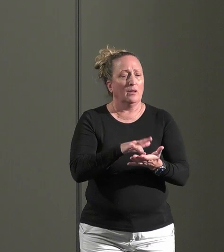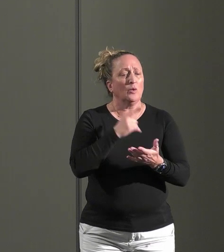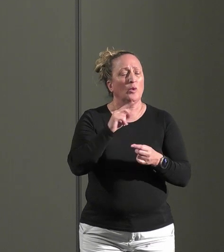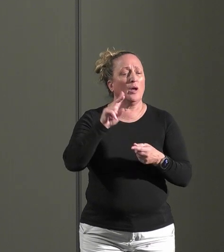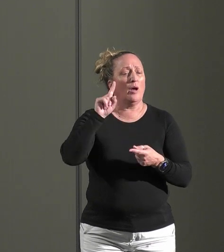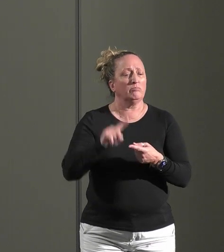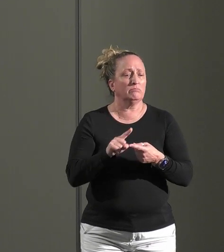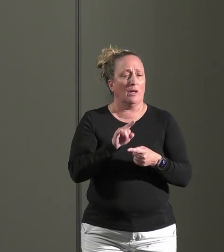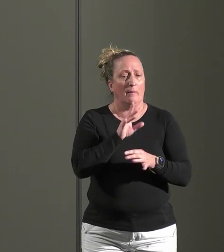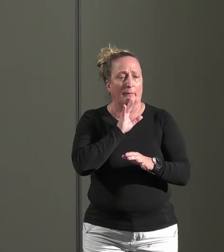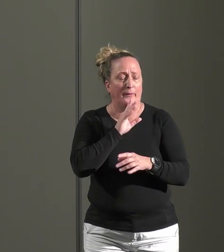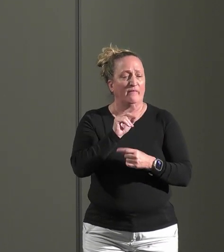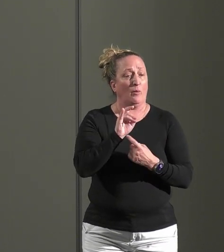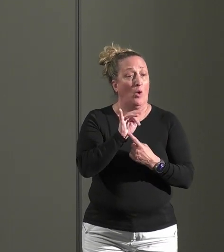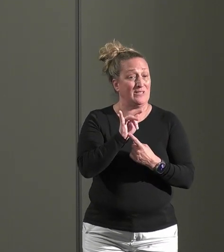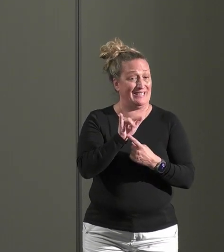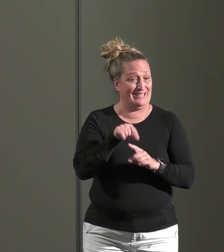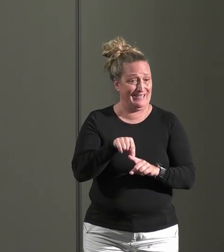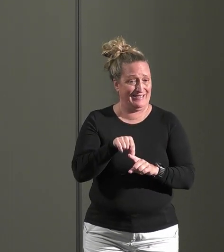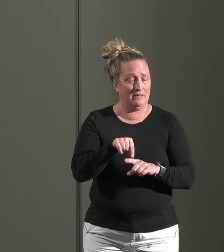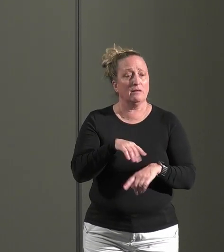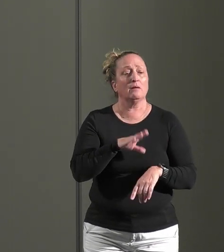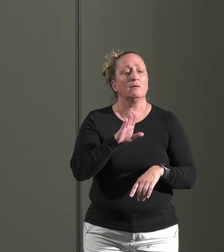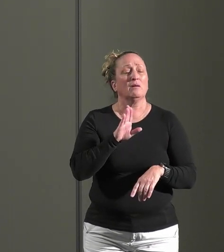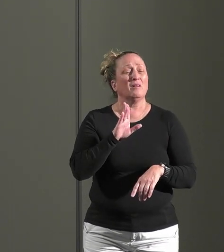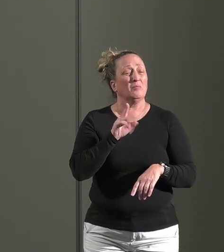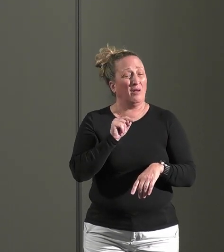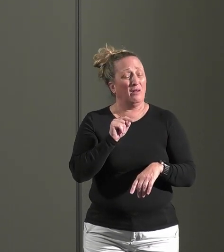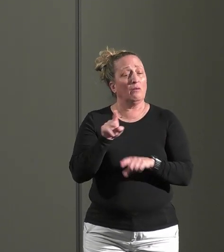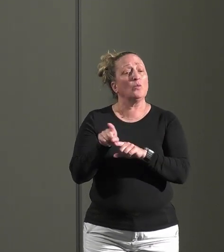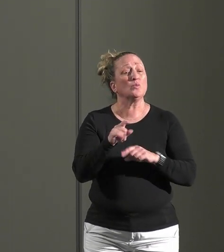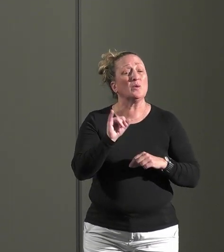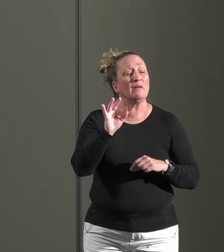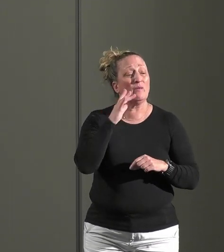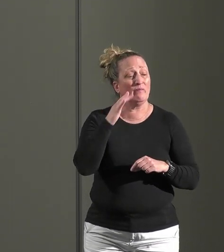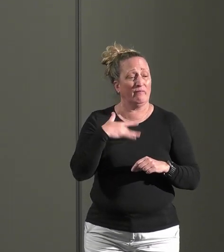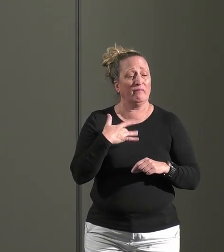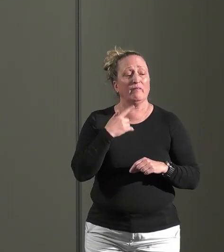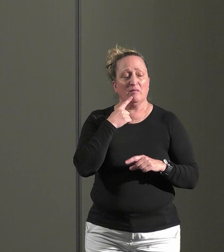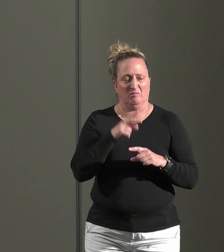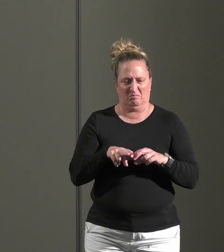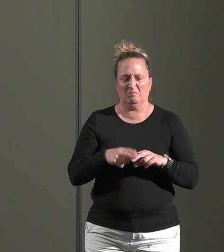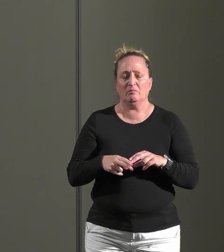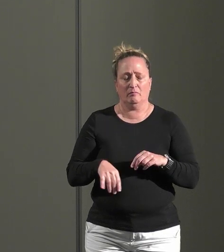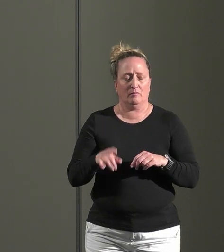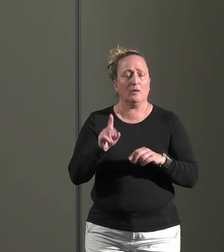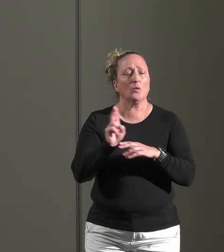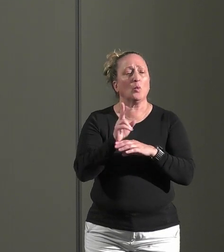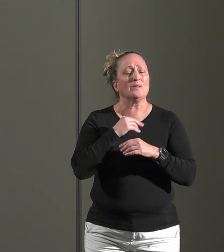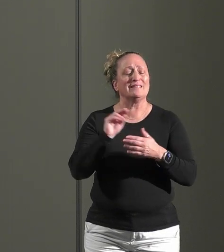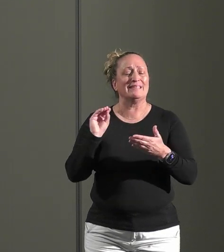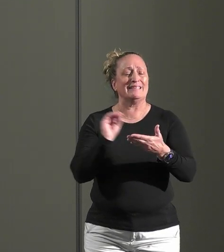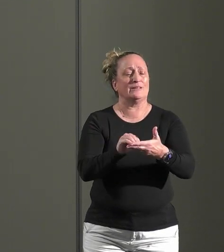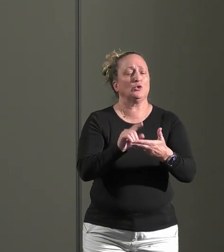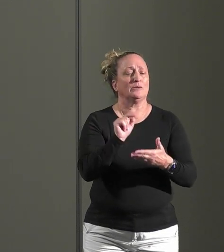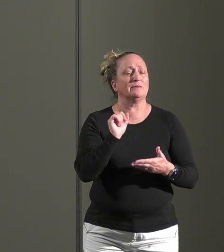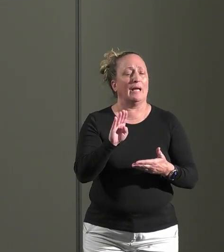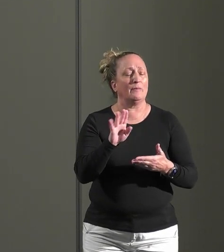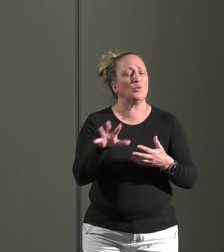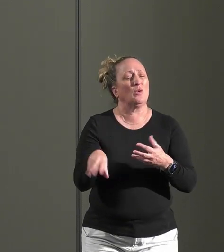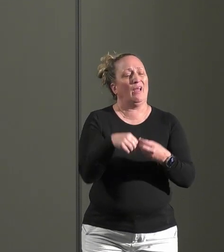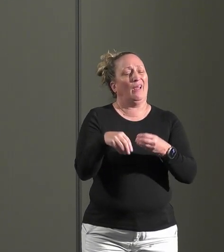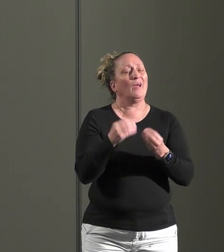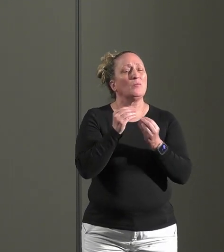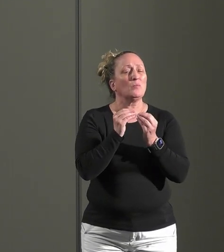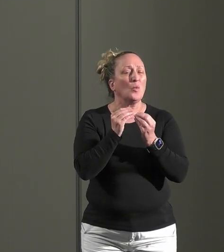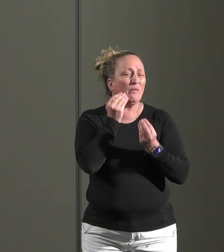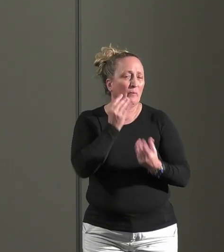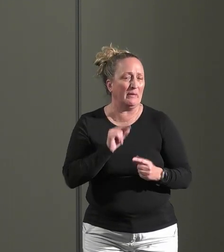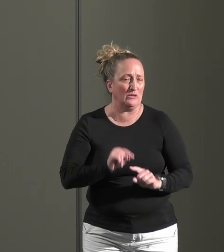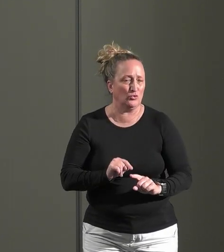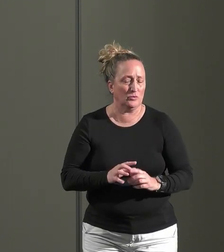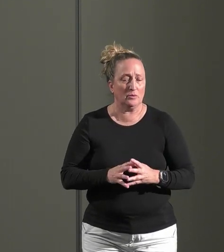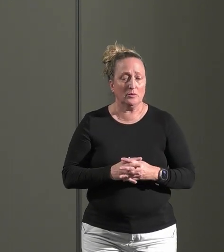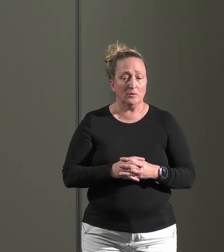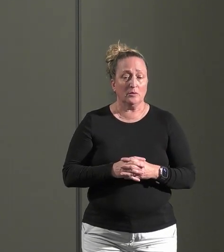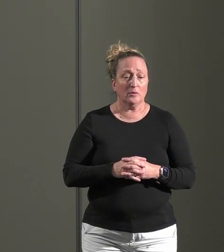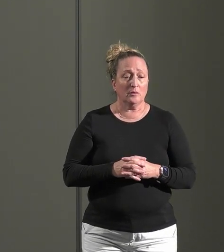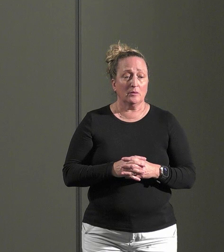velocity and you feel something is missing you use text to get additional information.